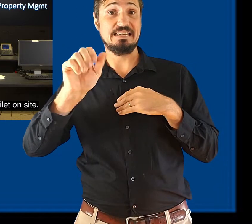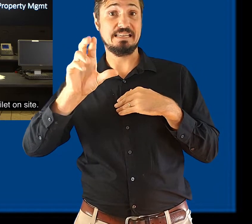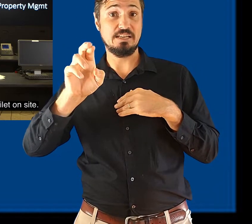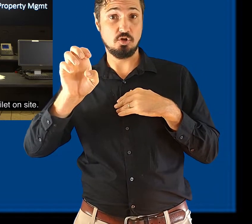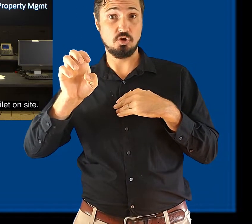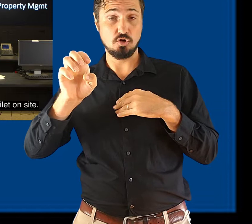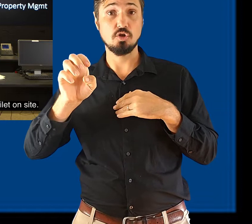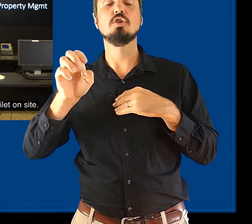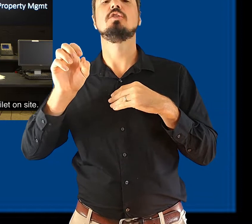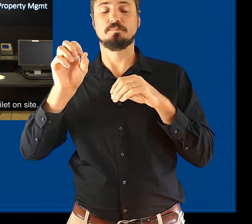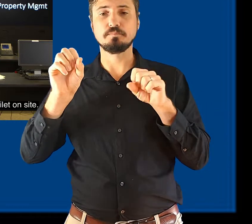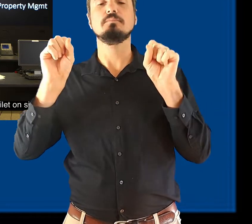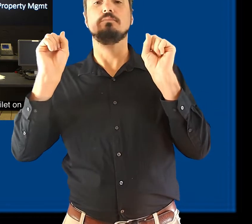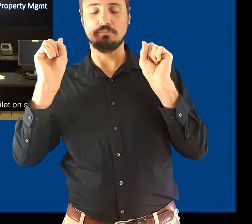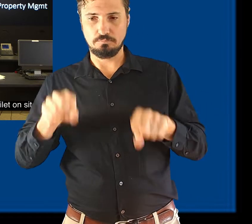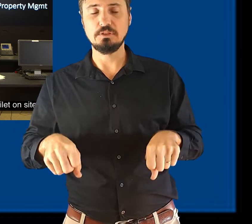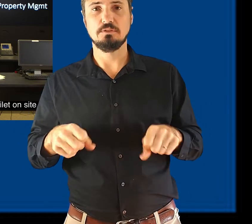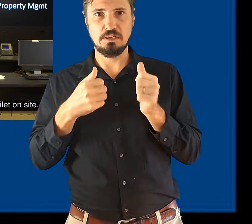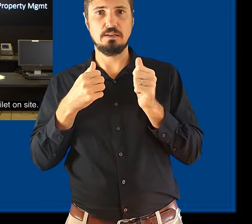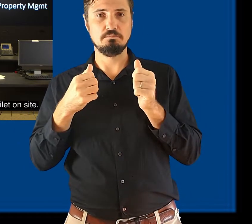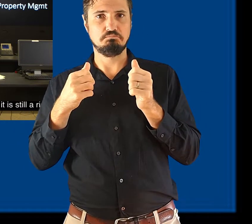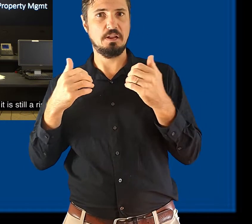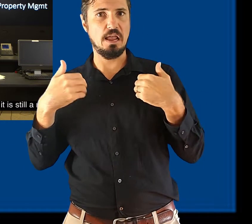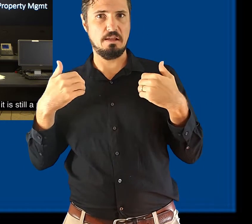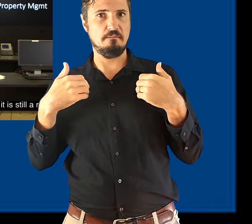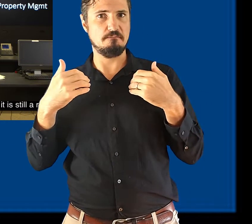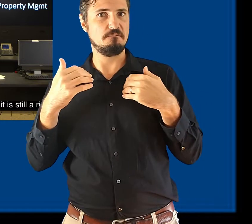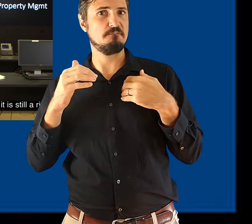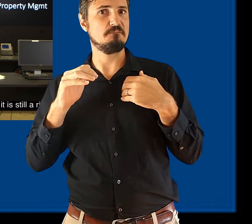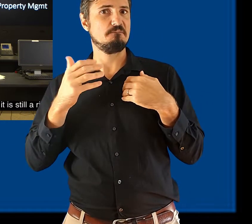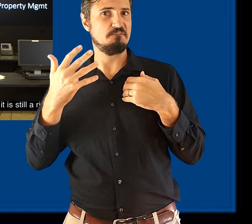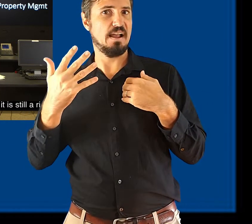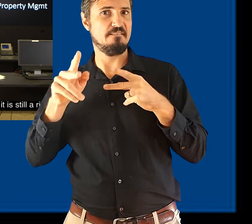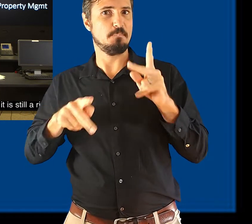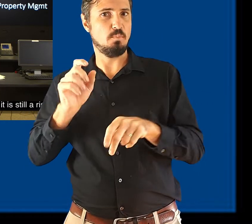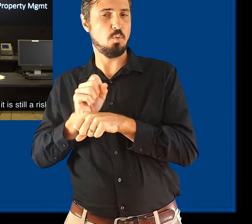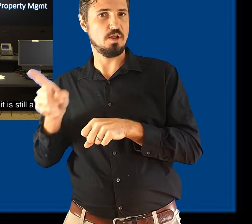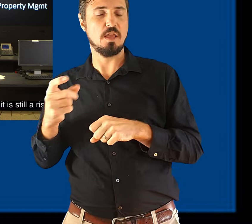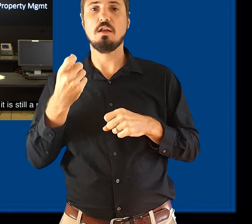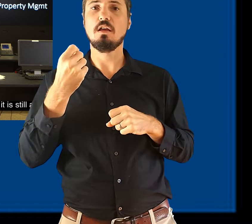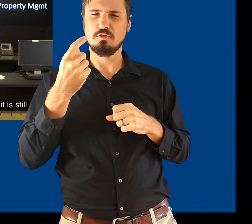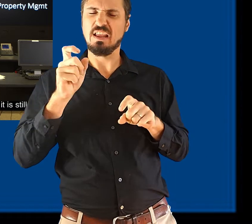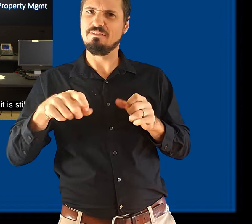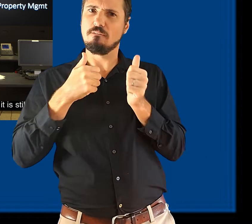Although these have been confirmed by our health officials to be low risk activities, it is still a risk.